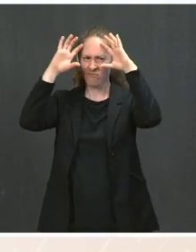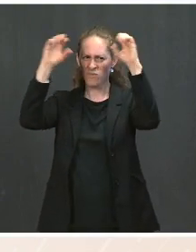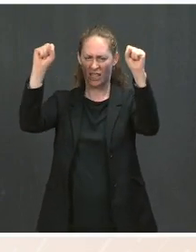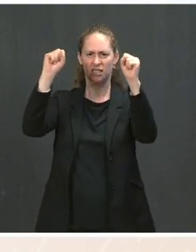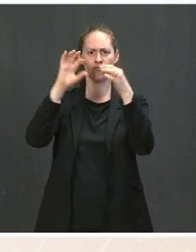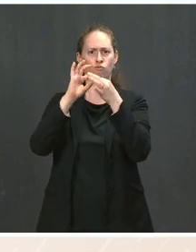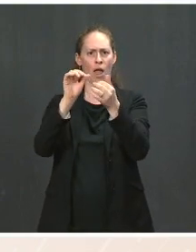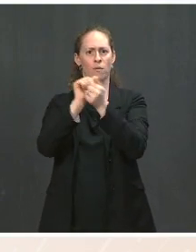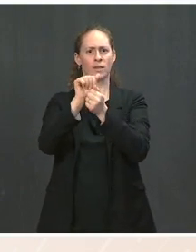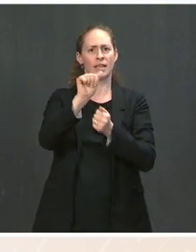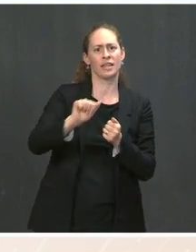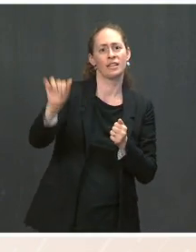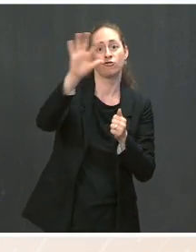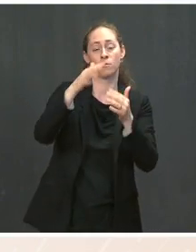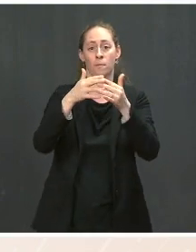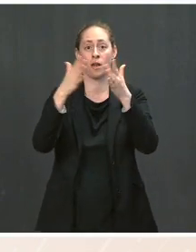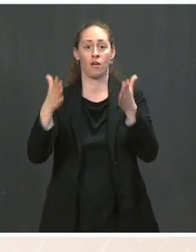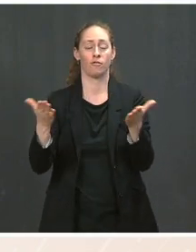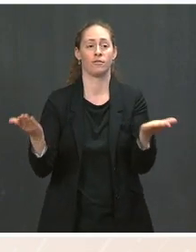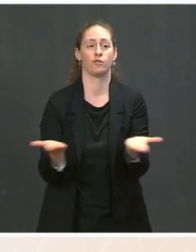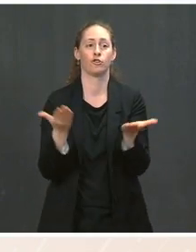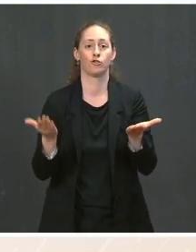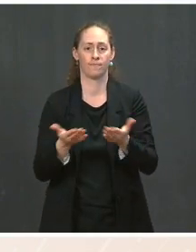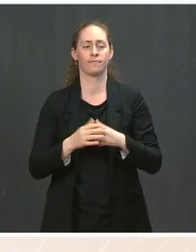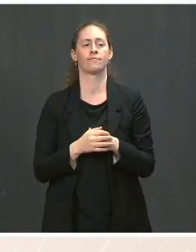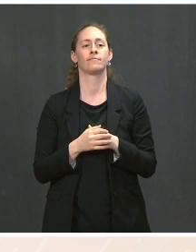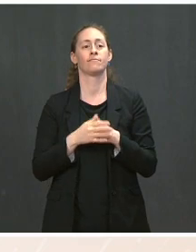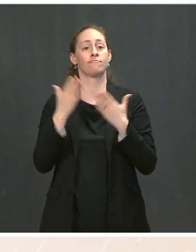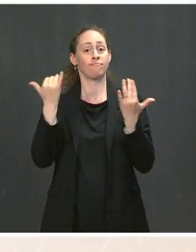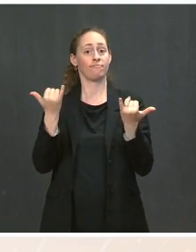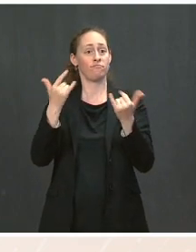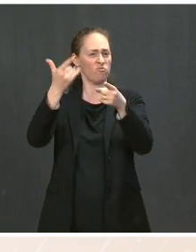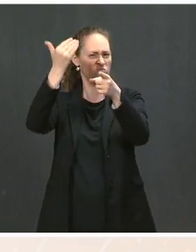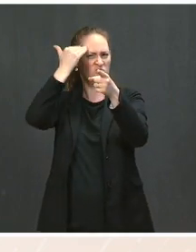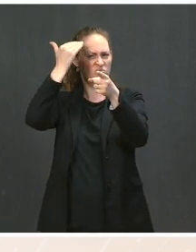of course, as well. And, as you know, the President will be making some brief remarks at the top.